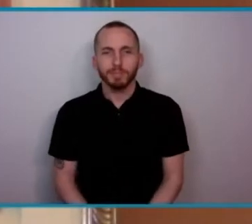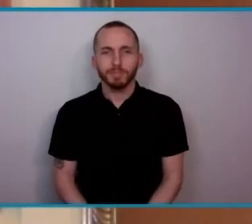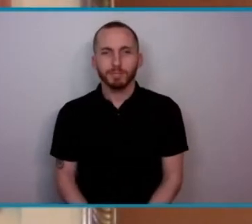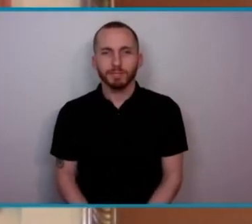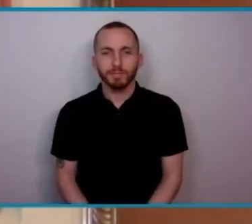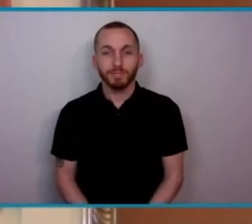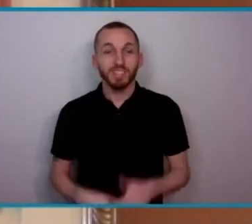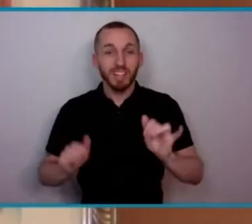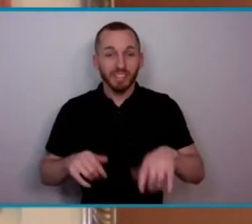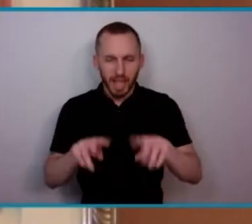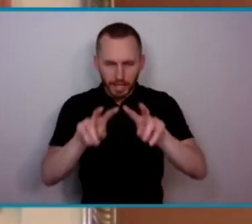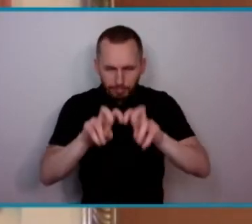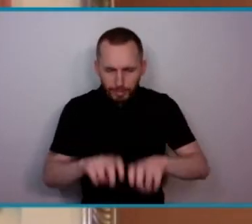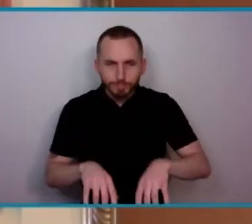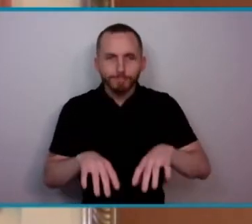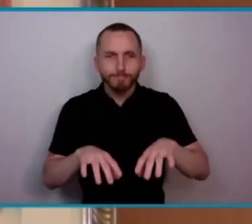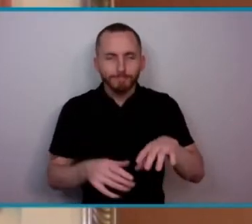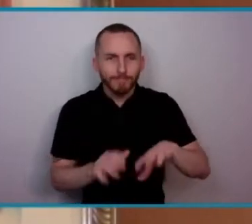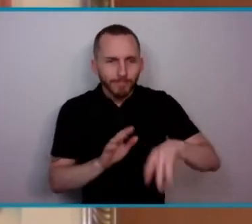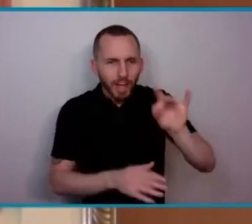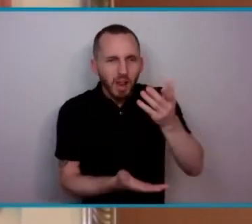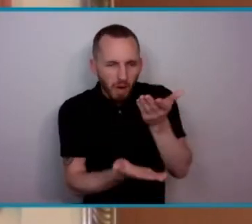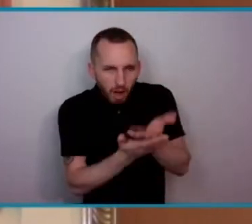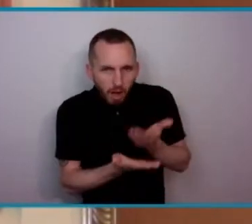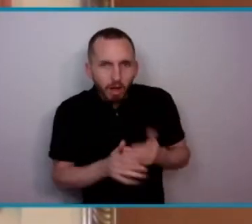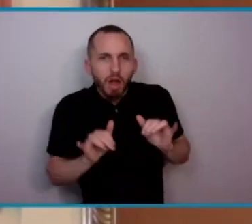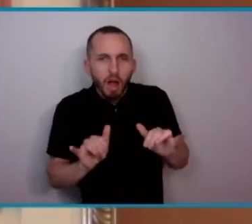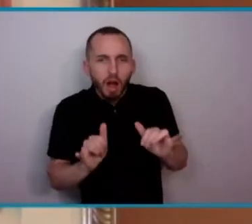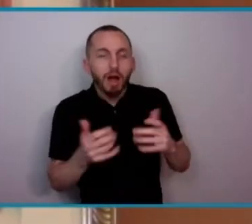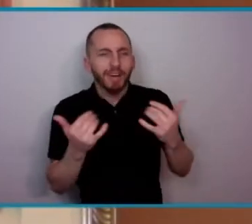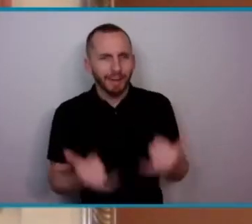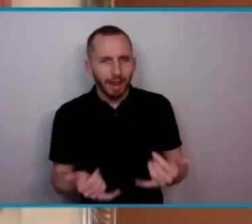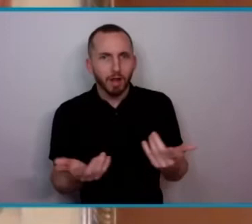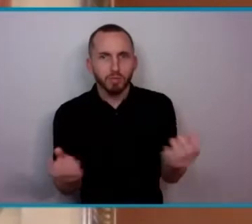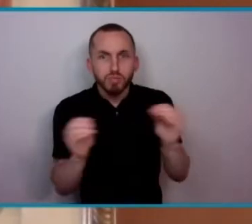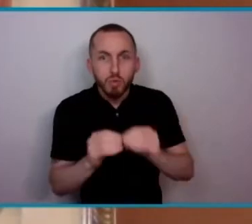To be realistic, I don't think we're going to be able to answer these questions in these pilot studies.